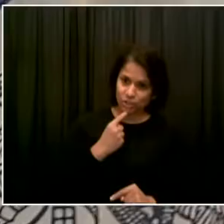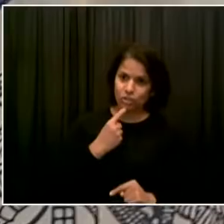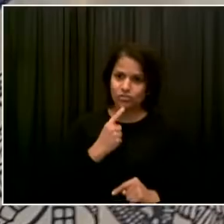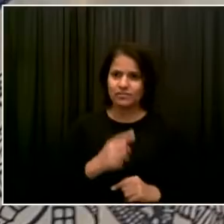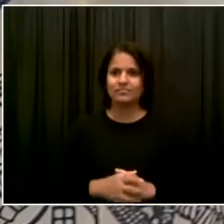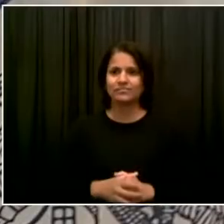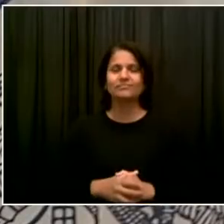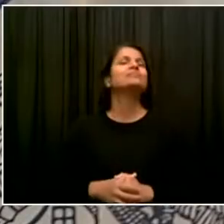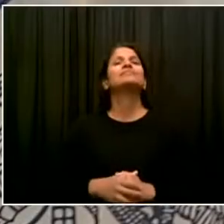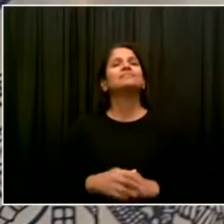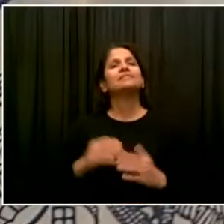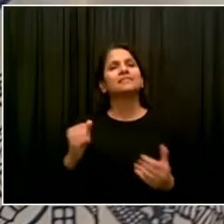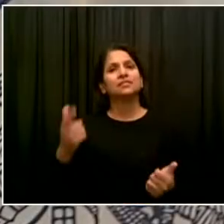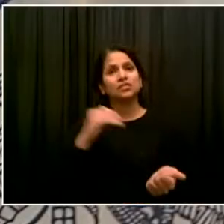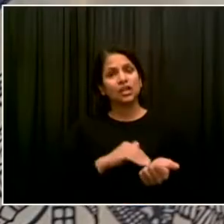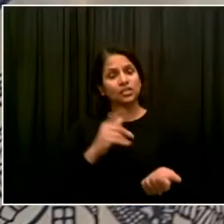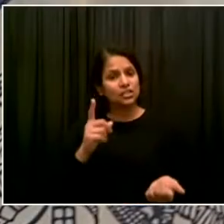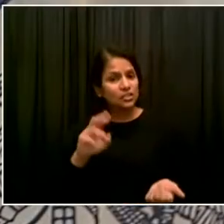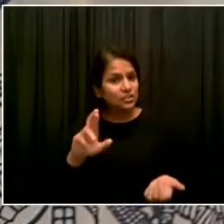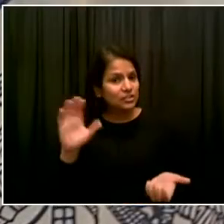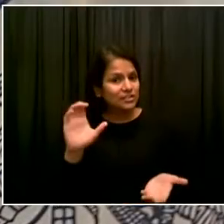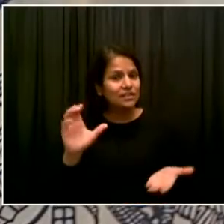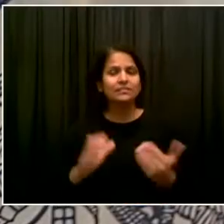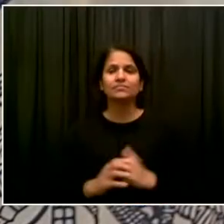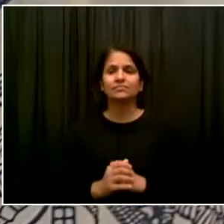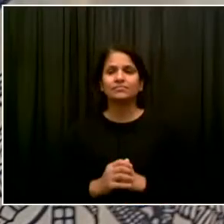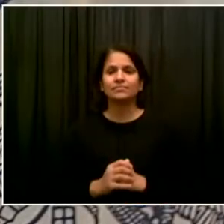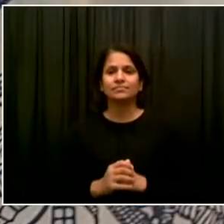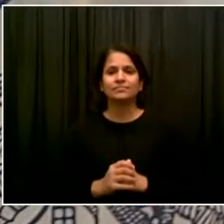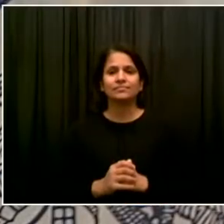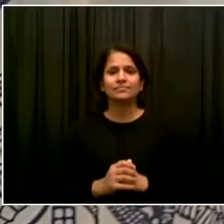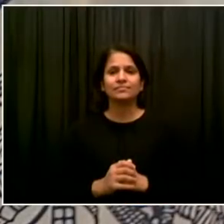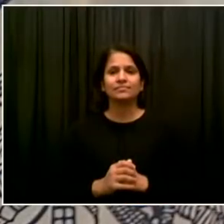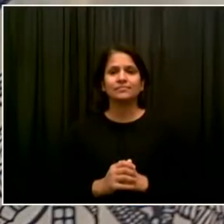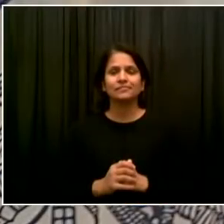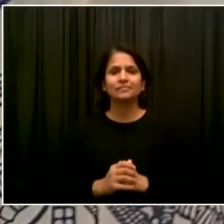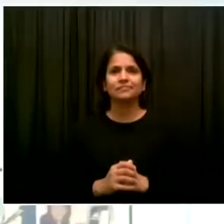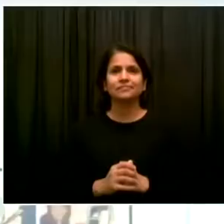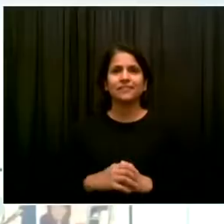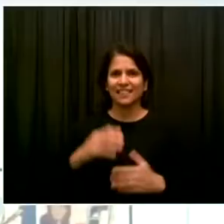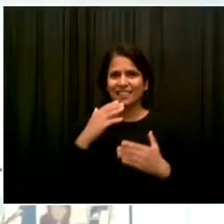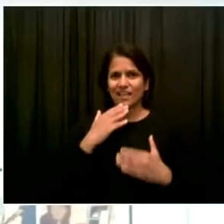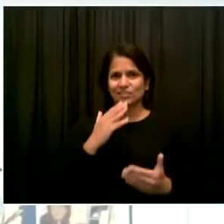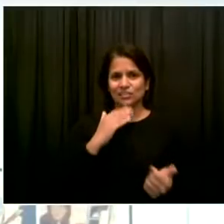ESRULT IN US BEING ABLE TO, THANK YOU I TURNED TO MY